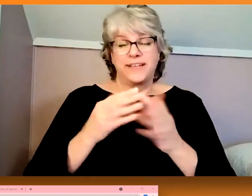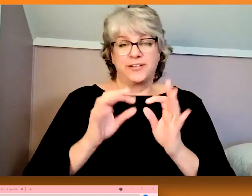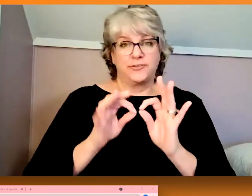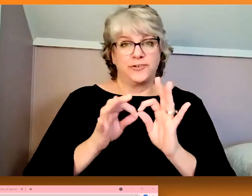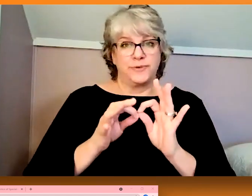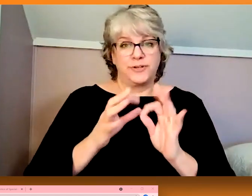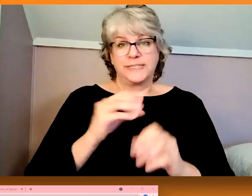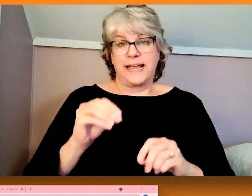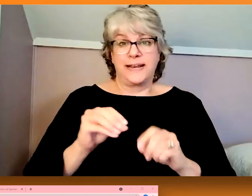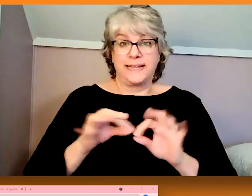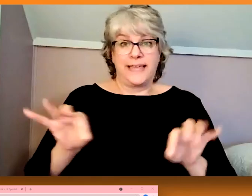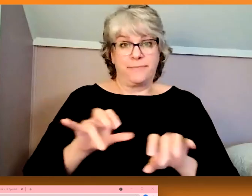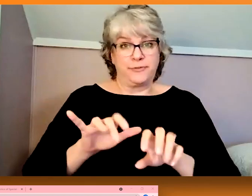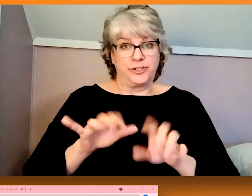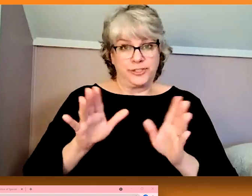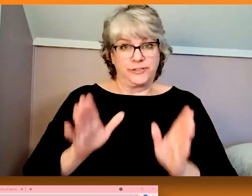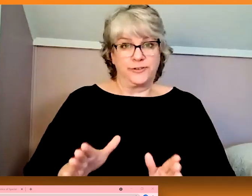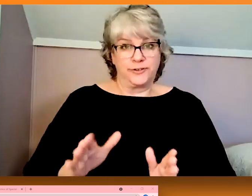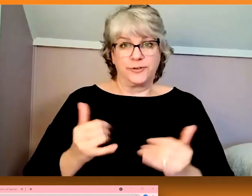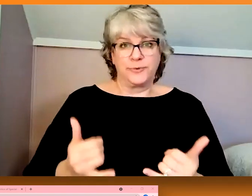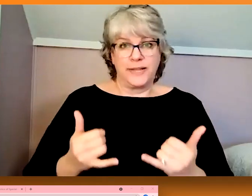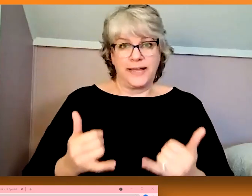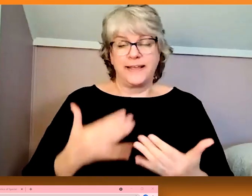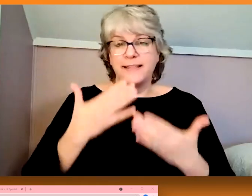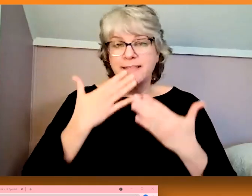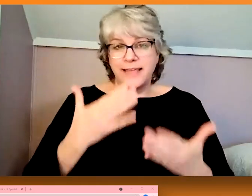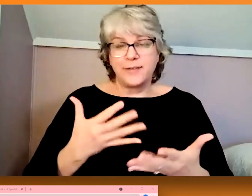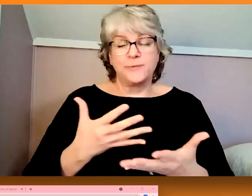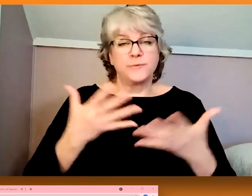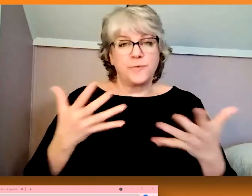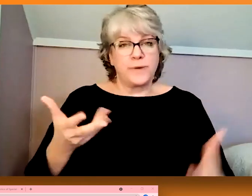to our interpreters and our captionists today.